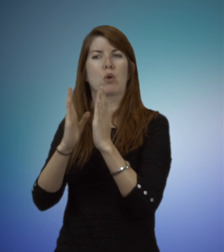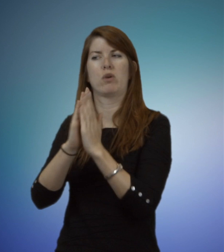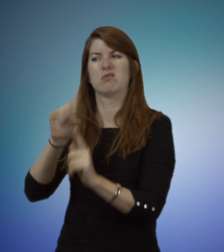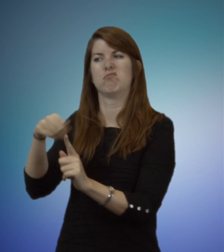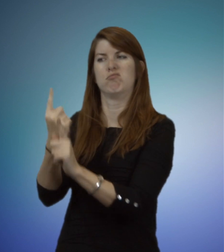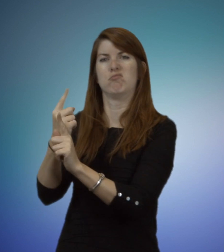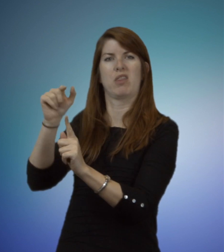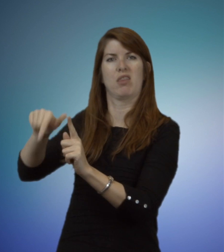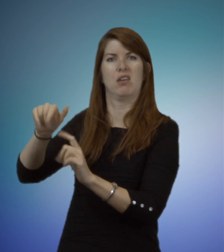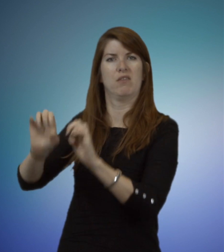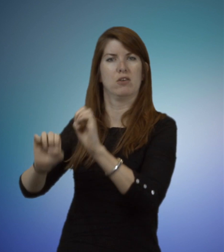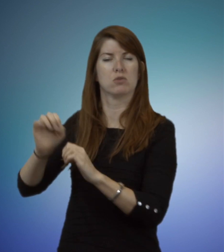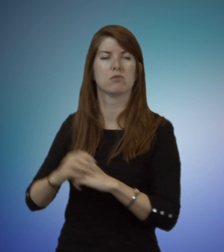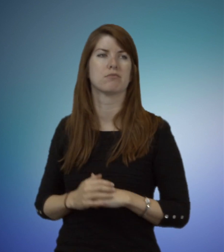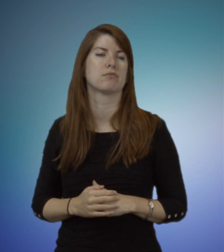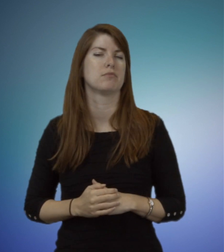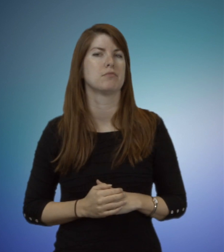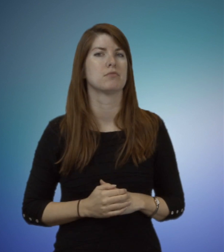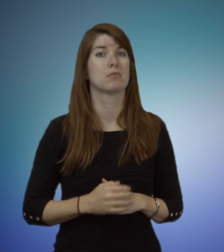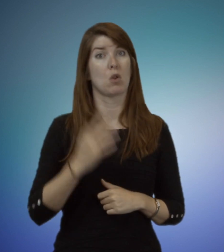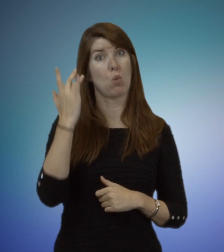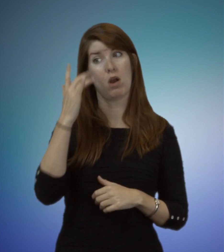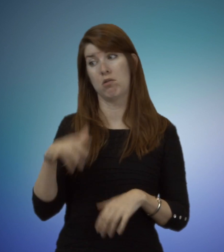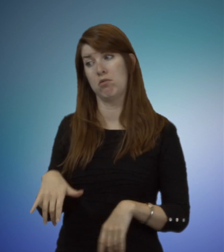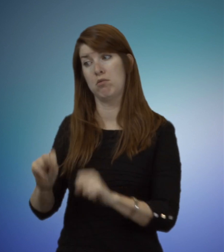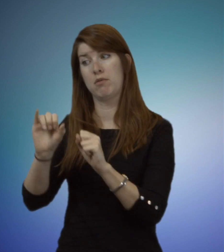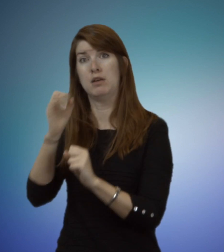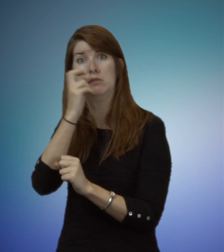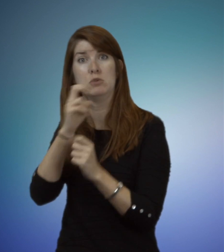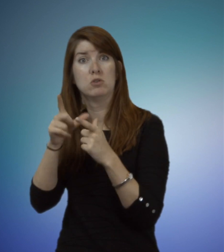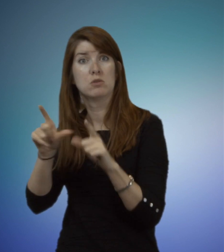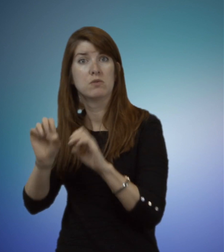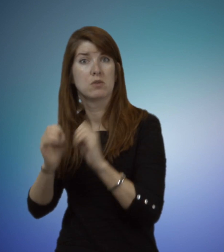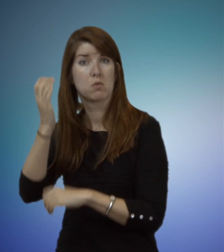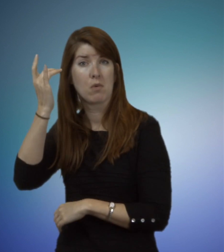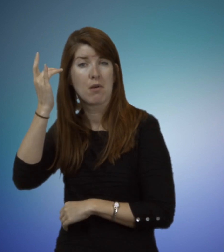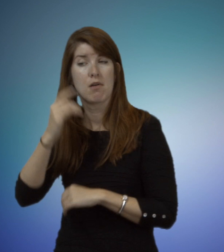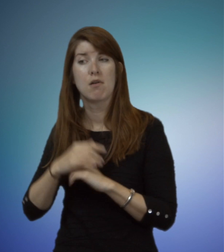Why we do a speech and language evaluation is to determine if a child is a student